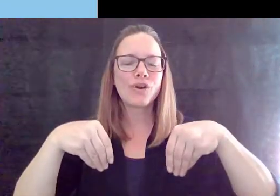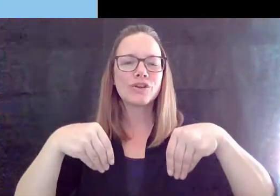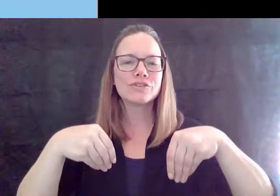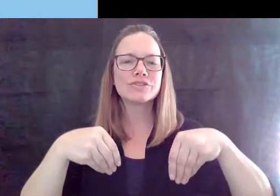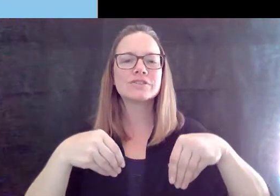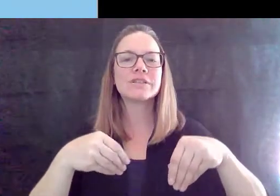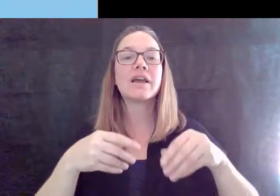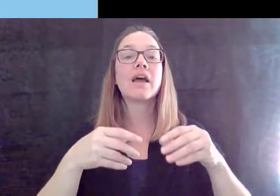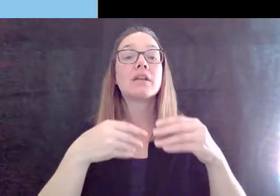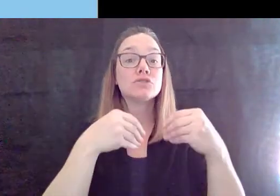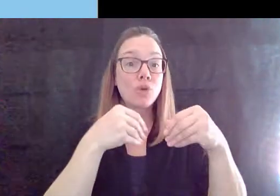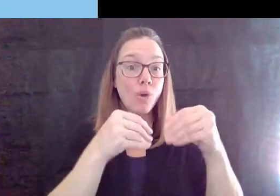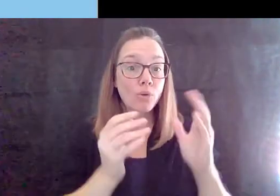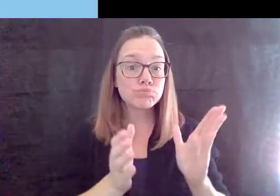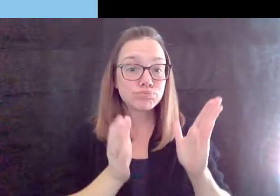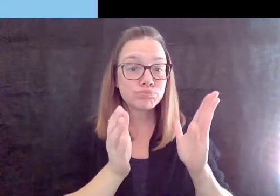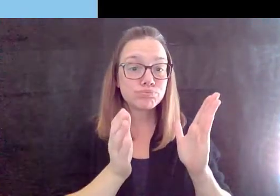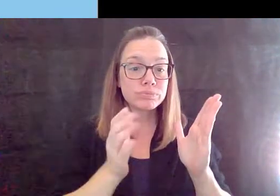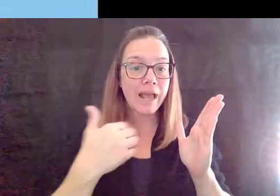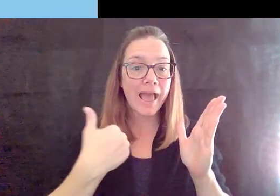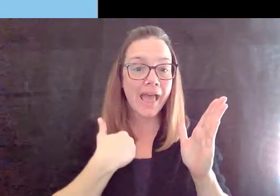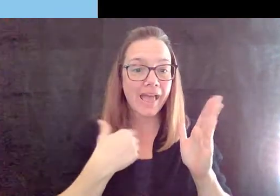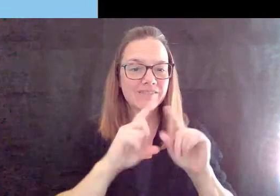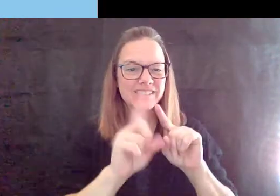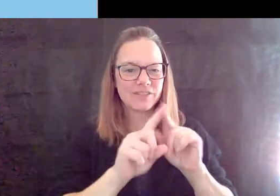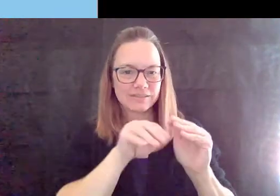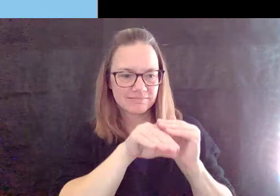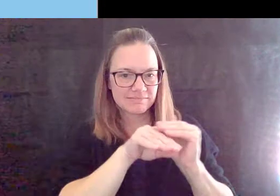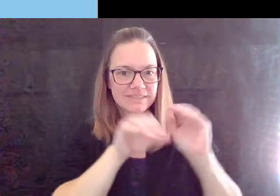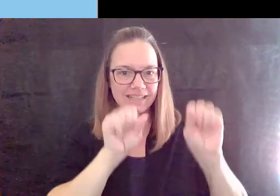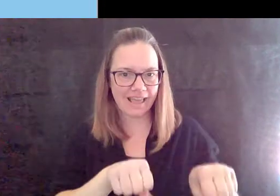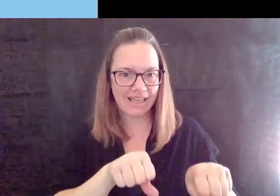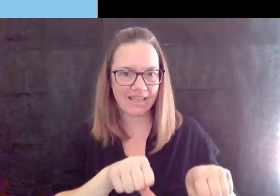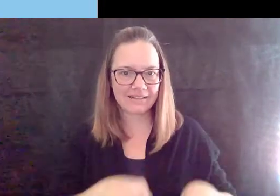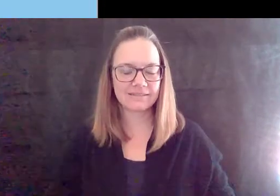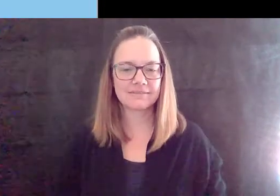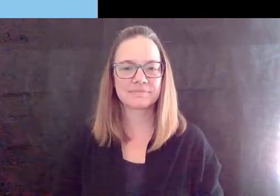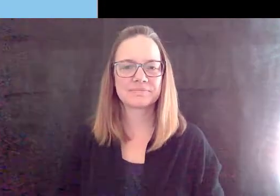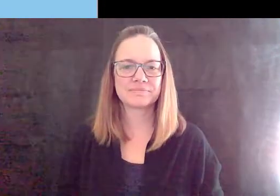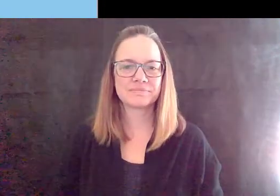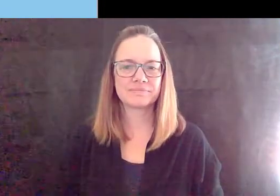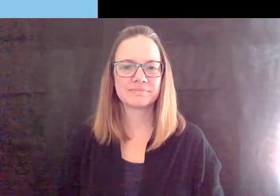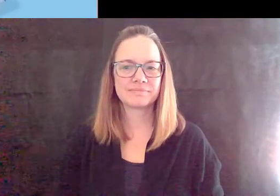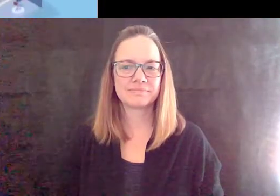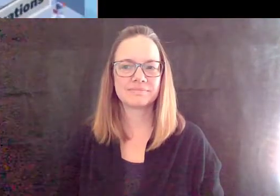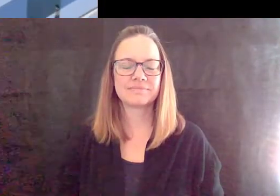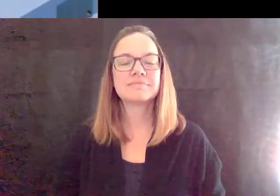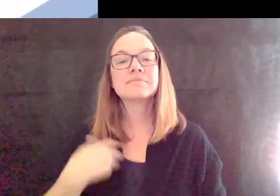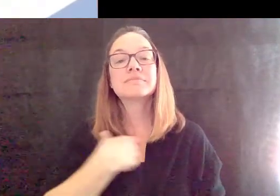And then inside, there are littler pieces, littler pieces that people can access. Next.